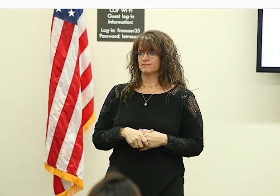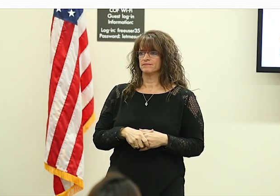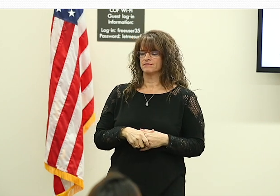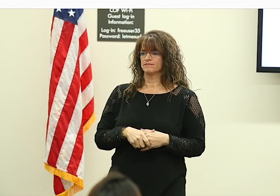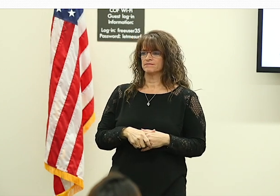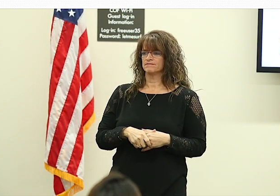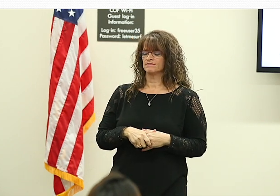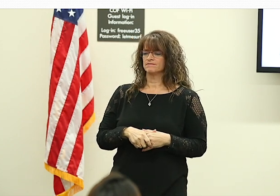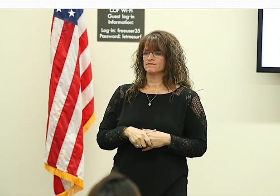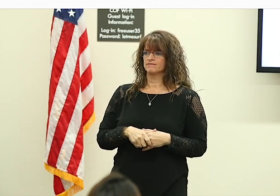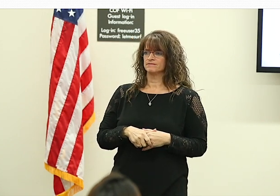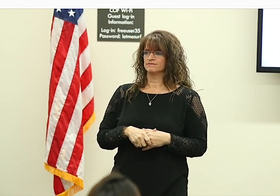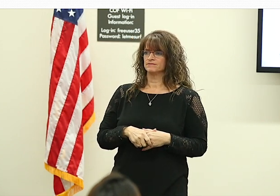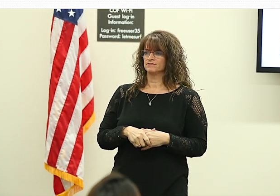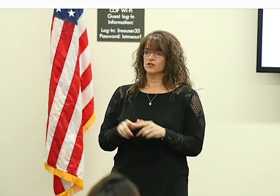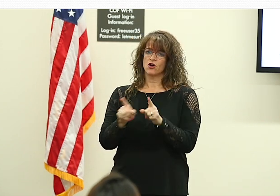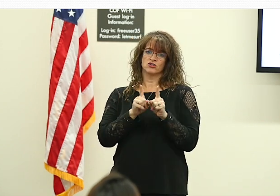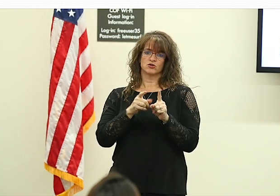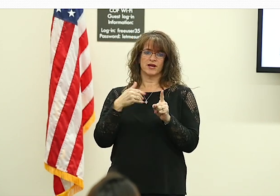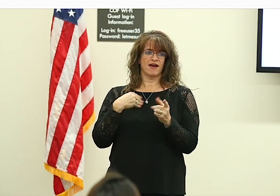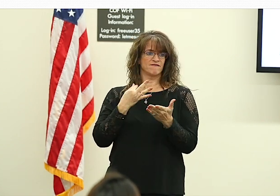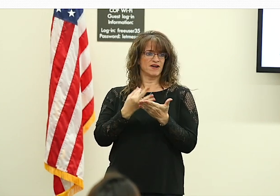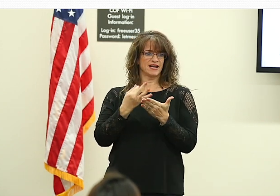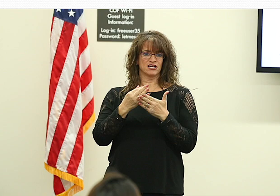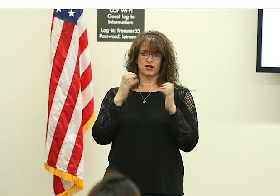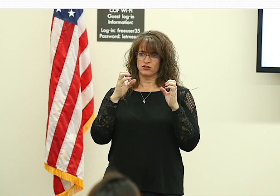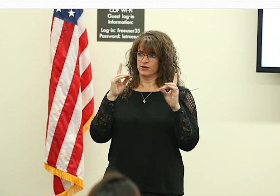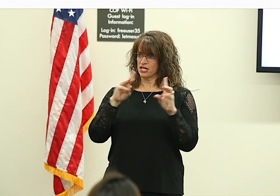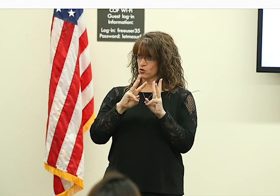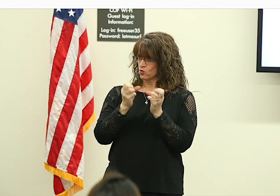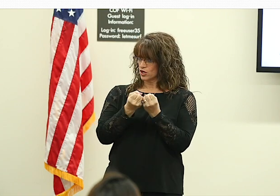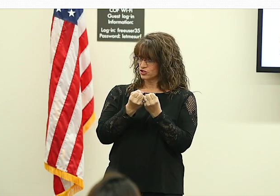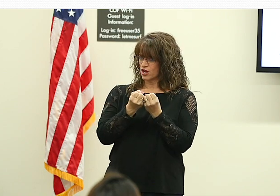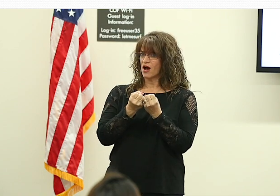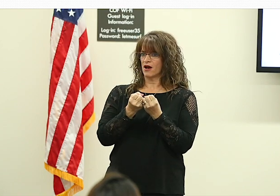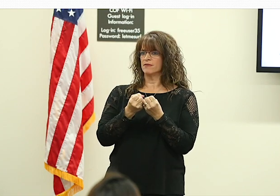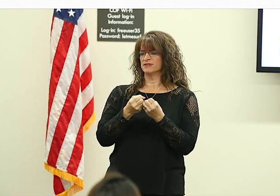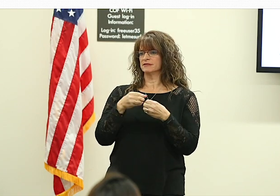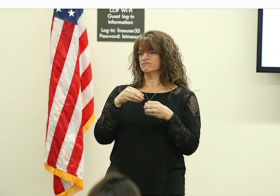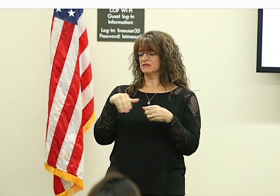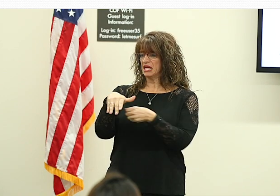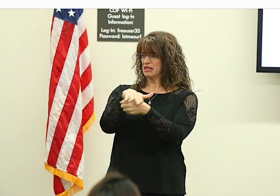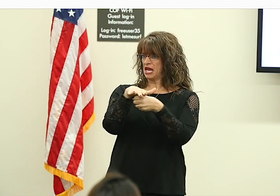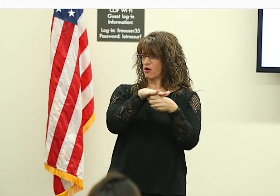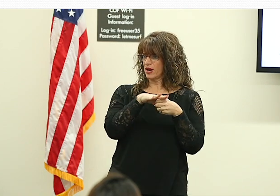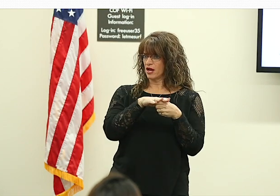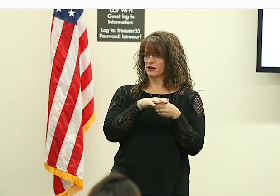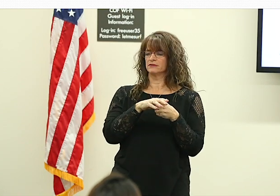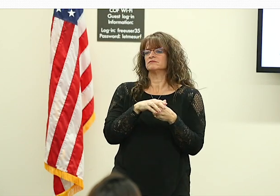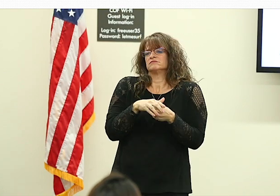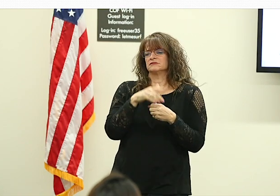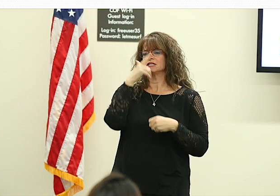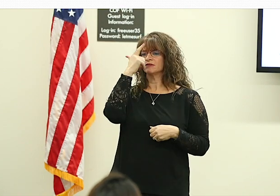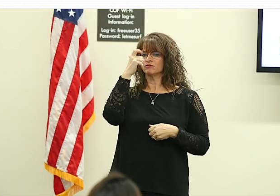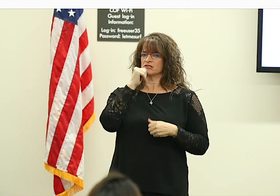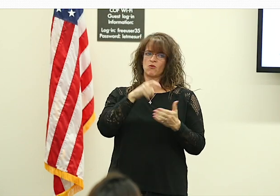And then we also have financial education workshops throughout the area. Those are optional, you don't have to go any of those for this program.